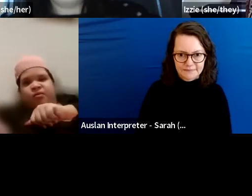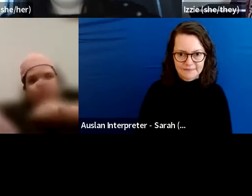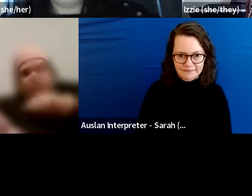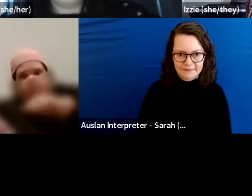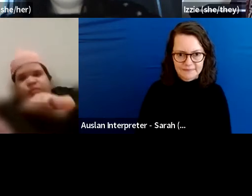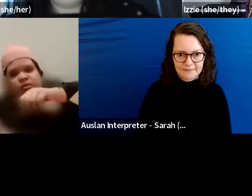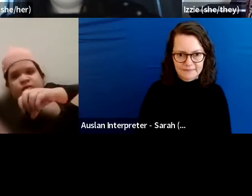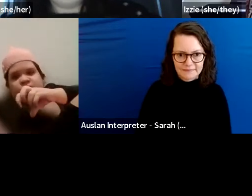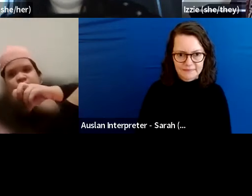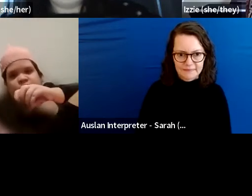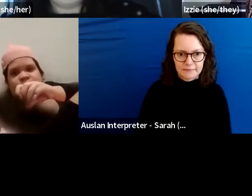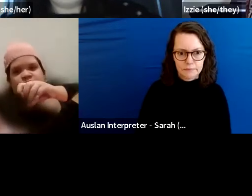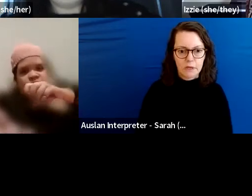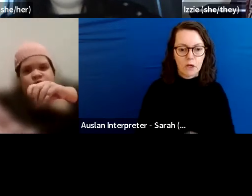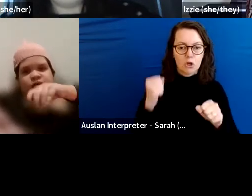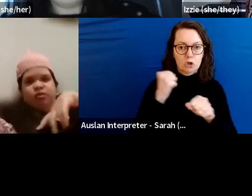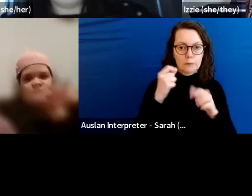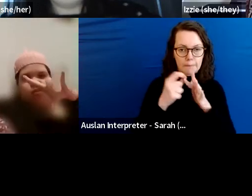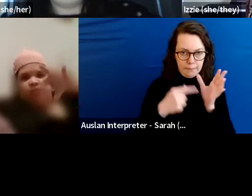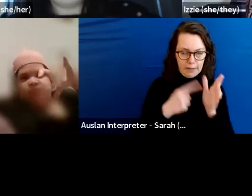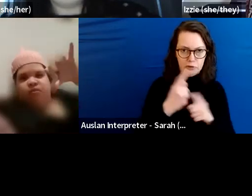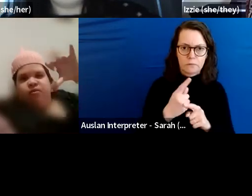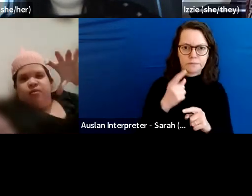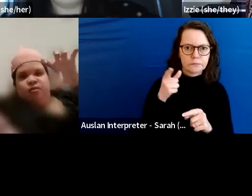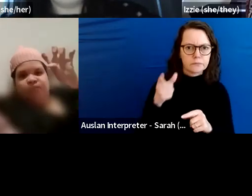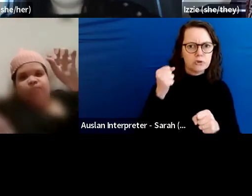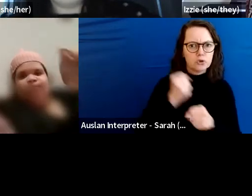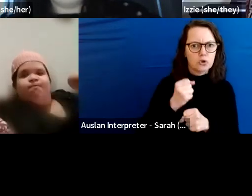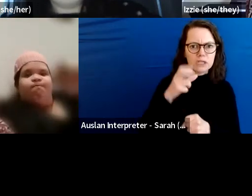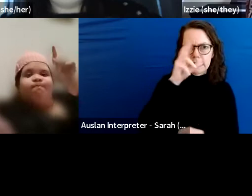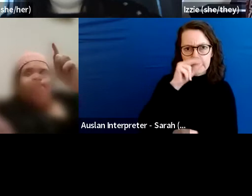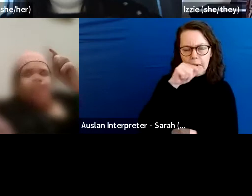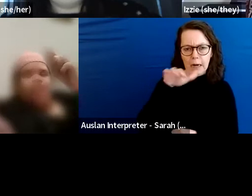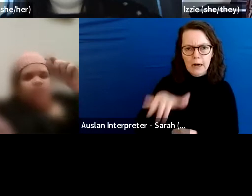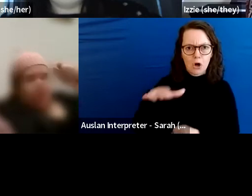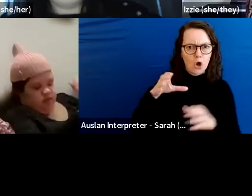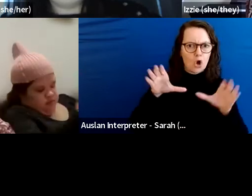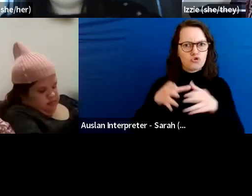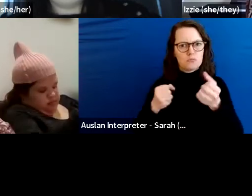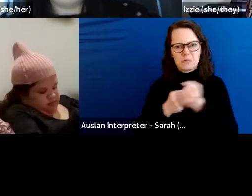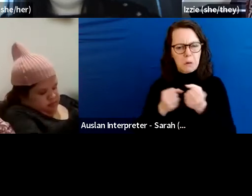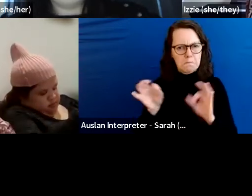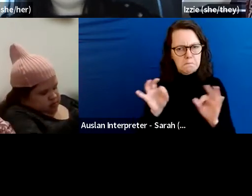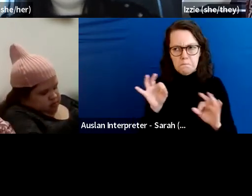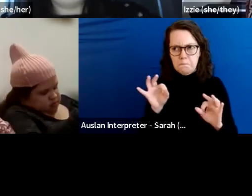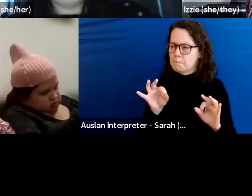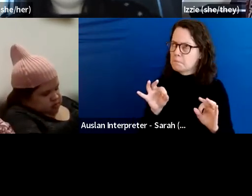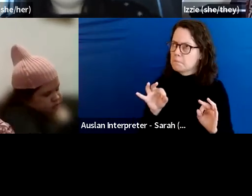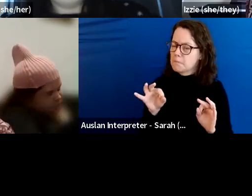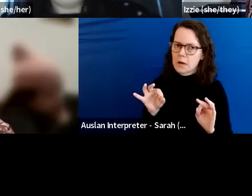Yep. So, in her early childhood, we didn't really do a lot of. We didn't do group sports or anything like that.